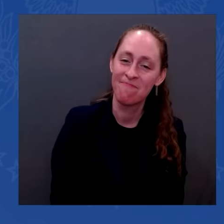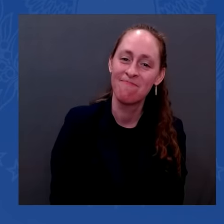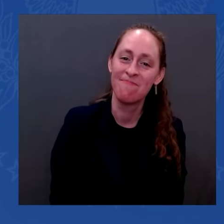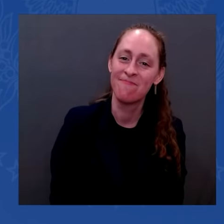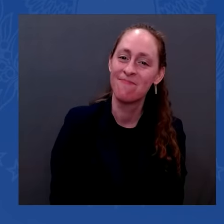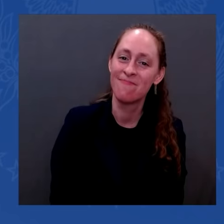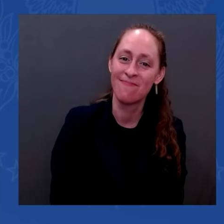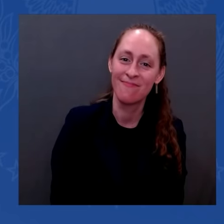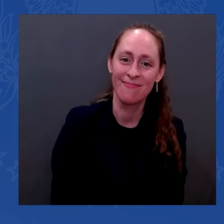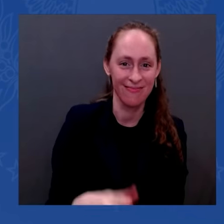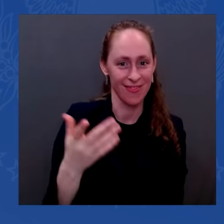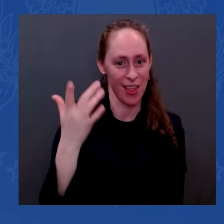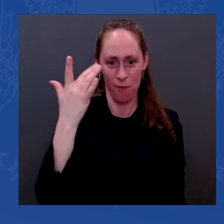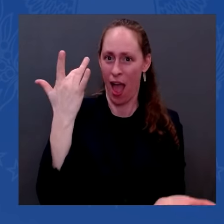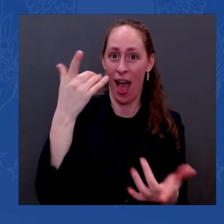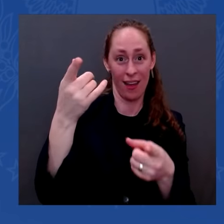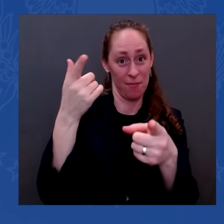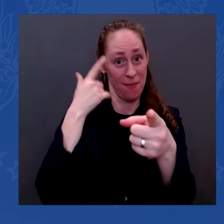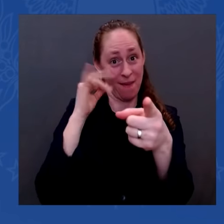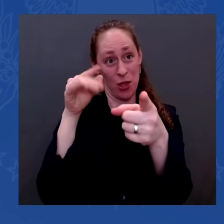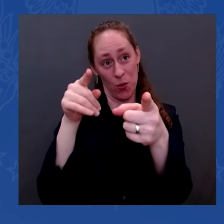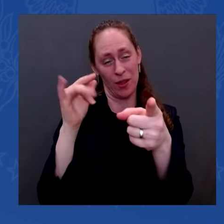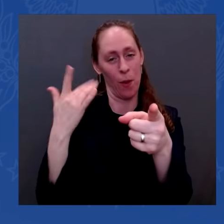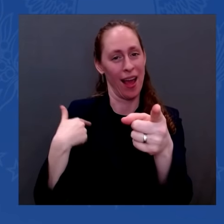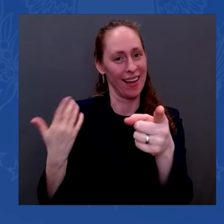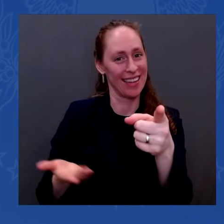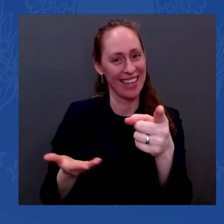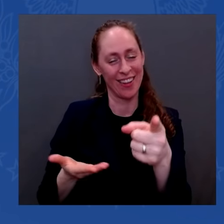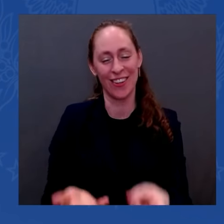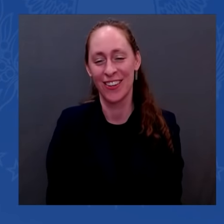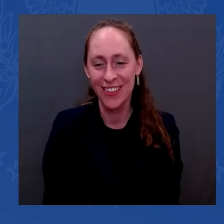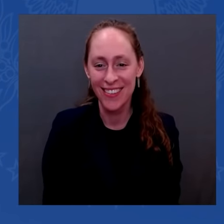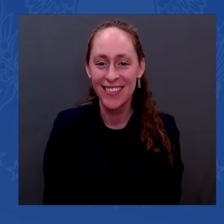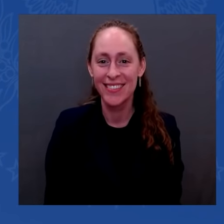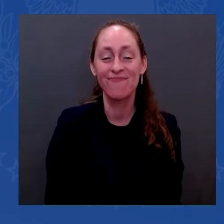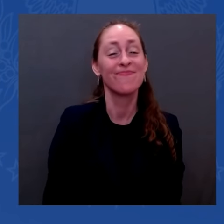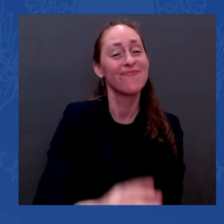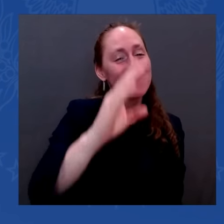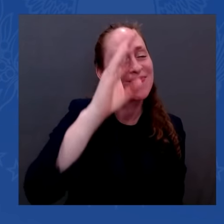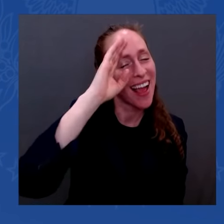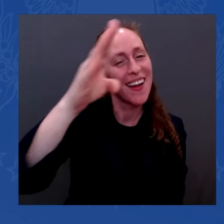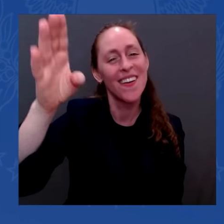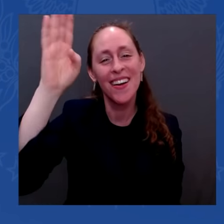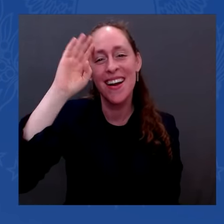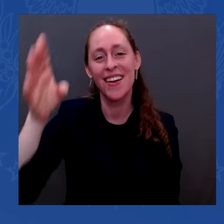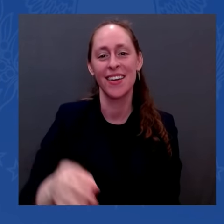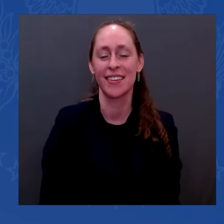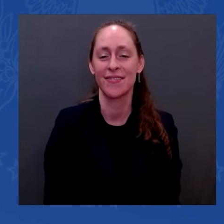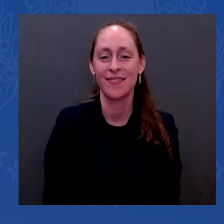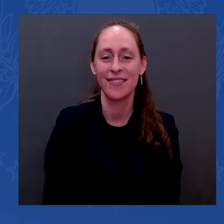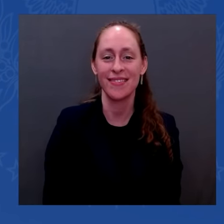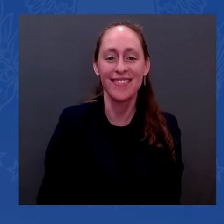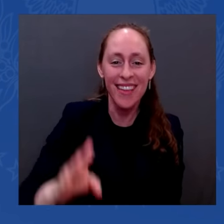The President: Hi, everybody. How are you? Gavin, how are you, man? Governor Newsom: President. The President: Good to see you. Governor Newsom: I'm good. I'm good.